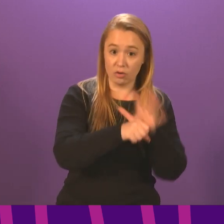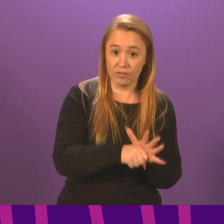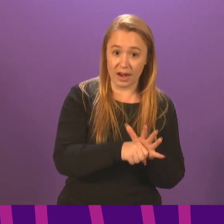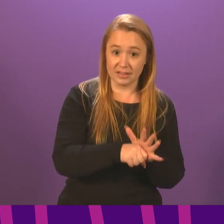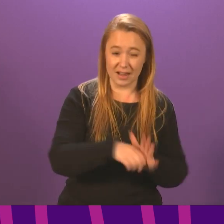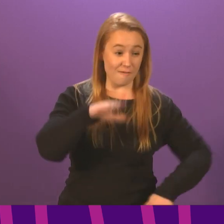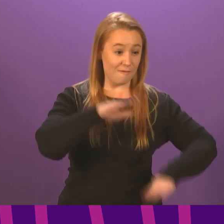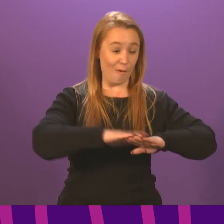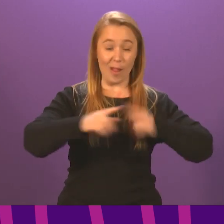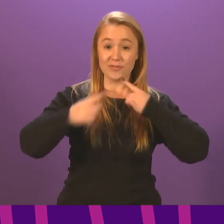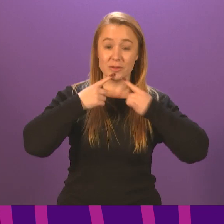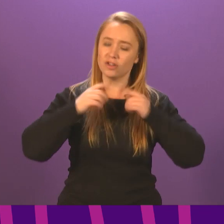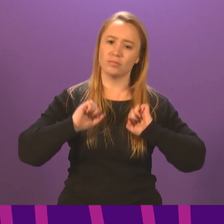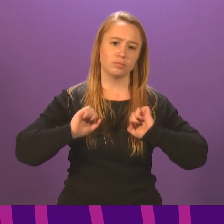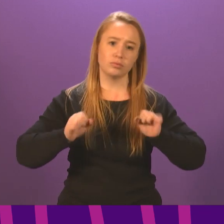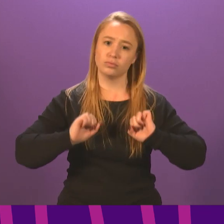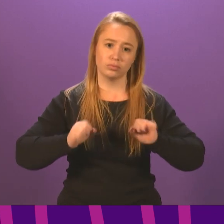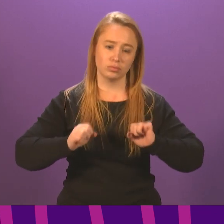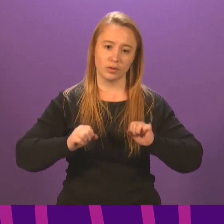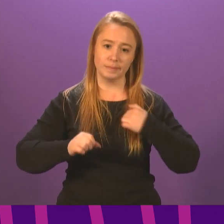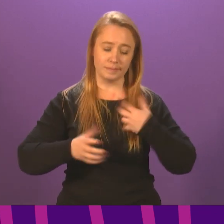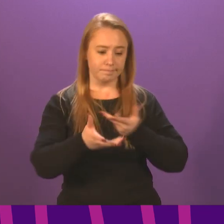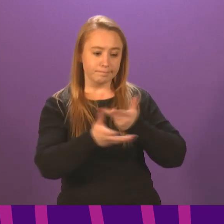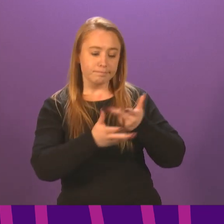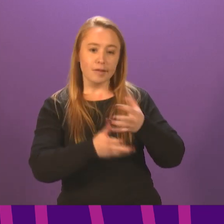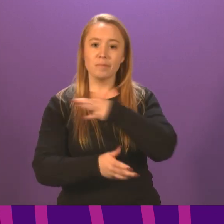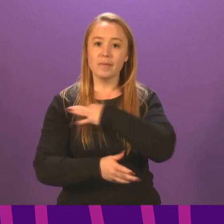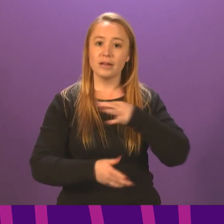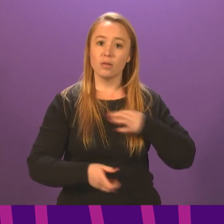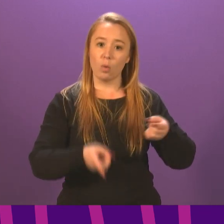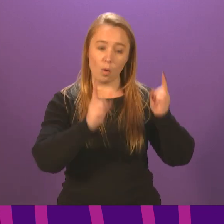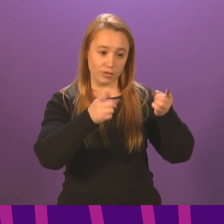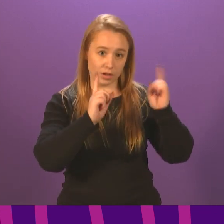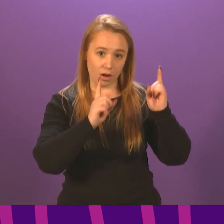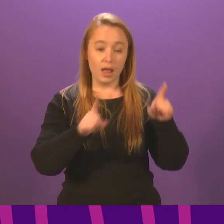certain. The briefing that I have had, which I think has been replicated in the information